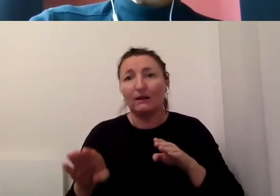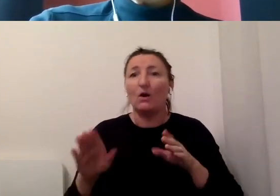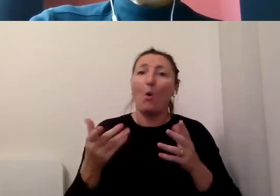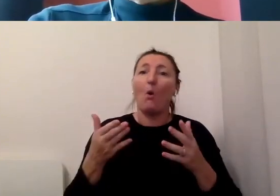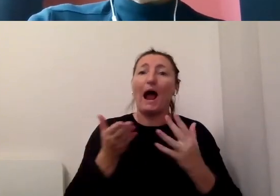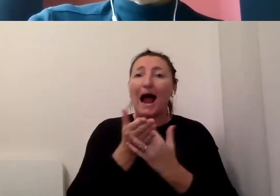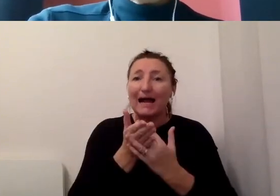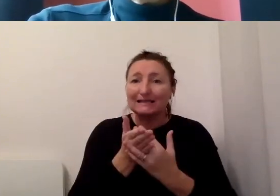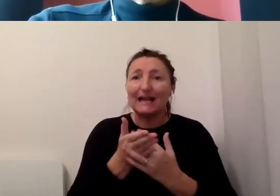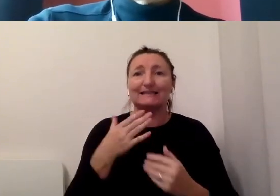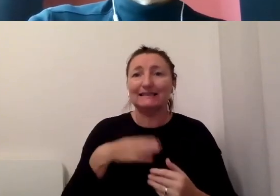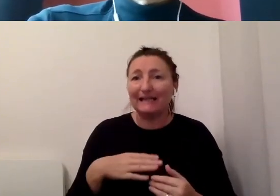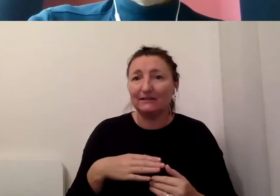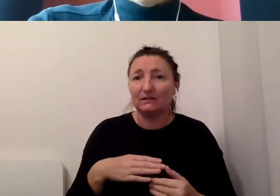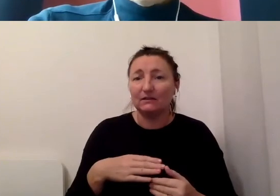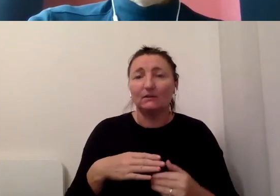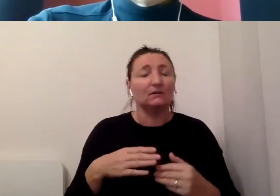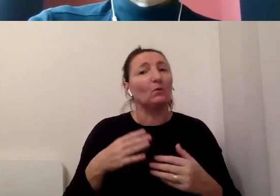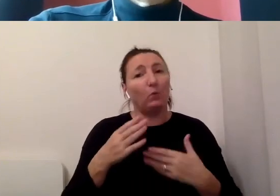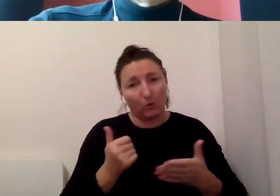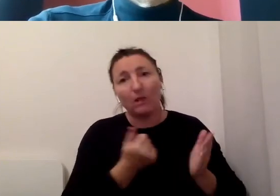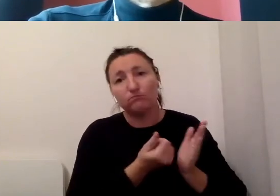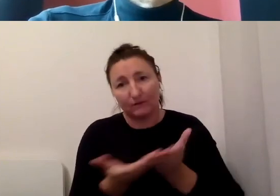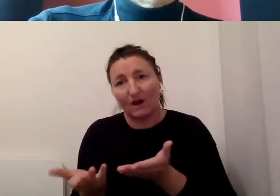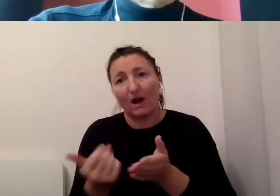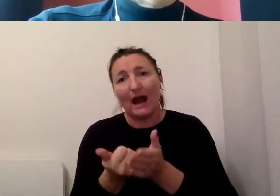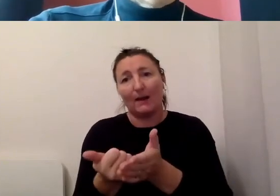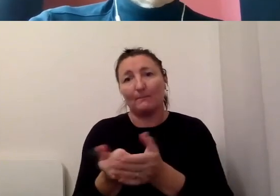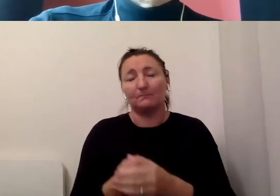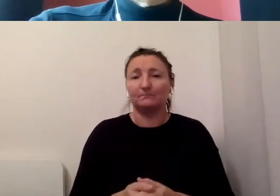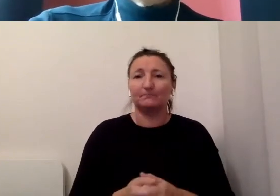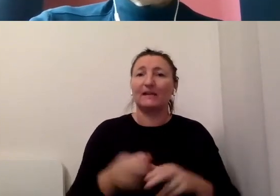So if you're interested in any of these change projects and you want to join Quilliass or Joy